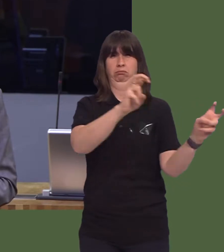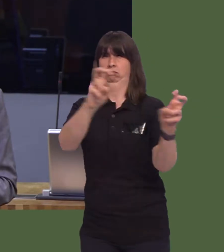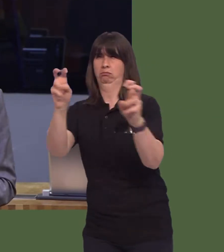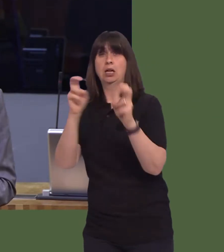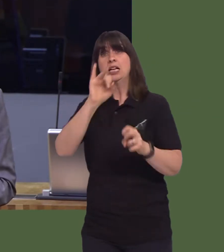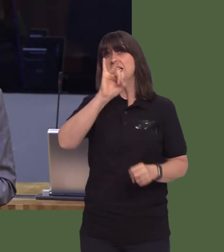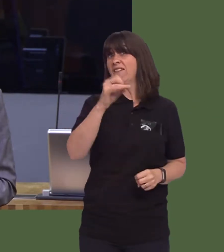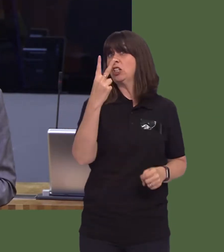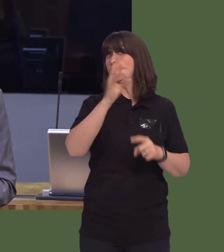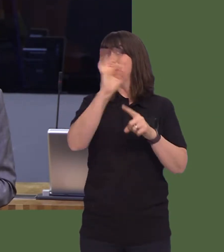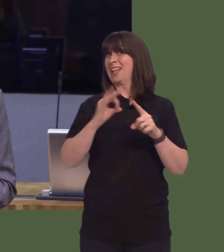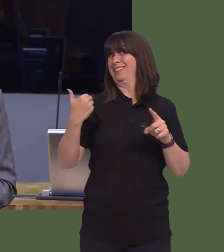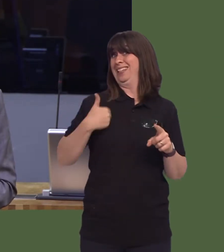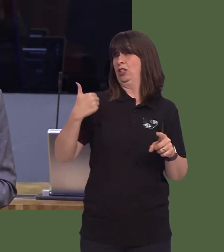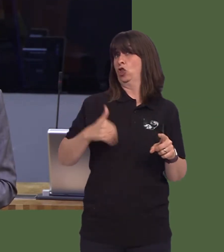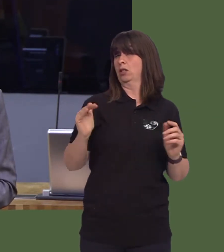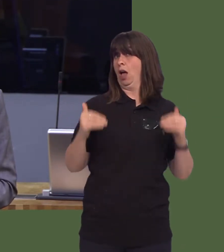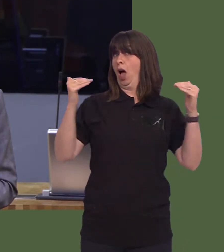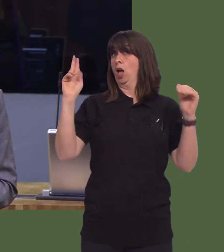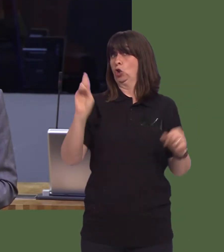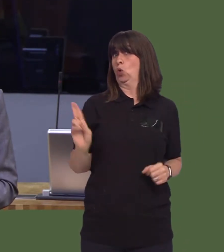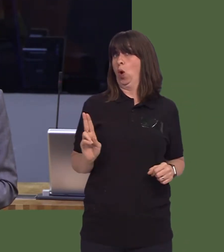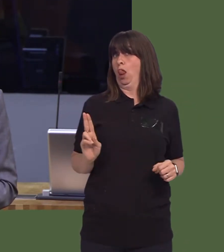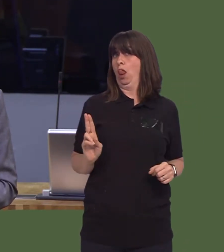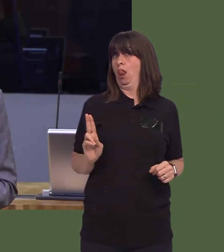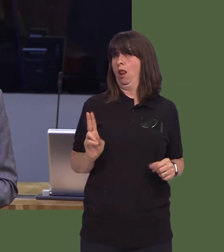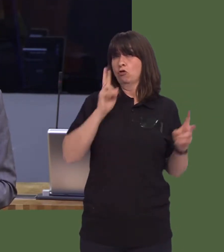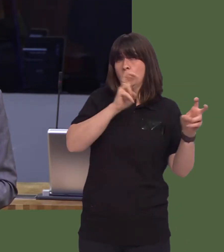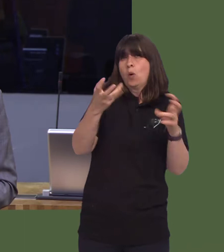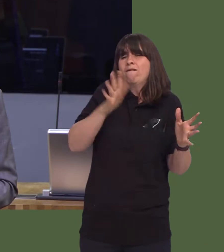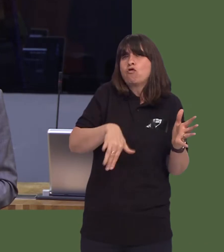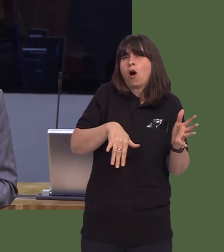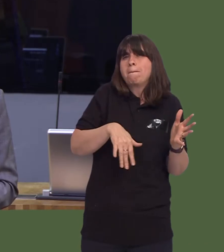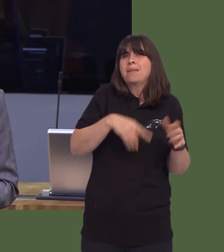school teachers, according to the Times Educational Supplement, vote Labour, 10 per cent vote